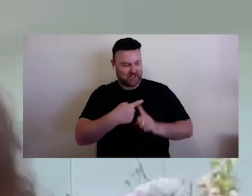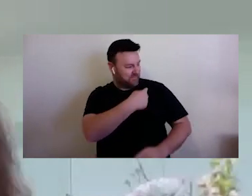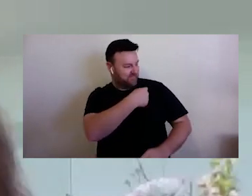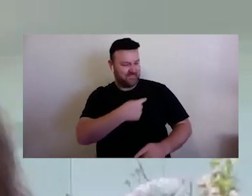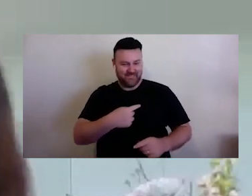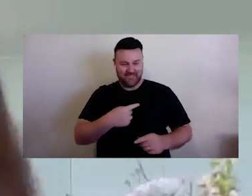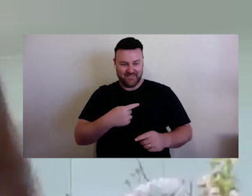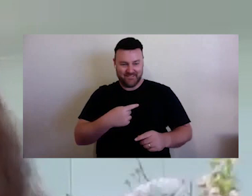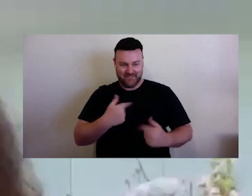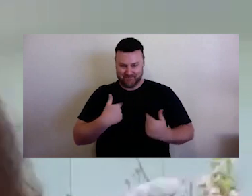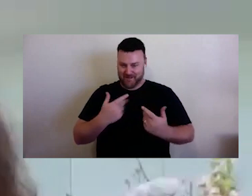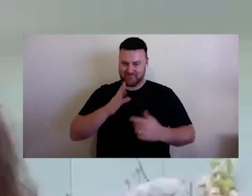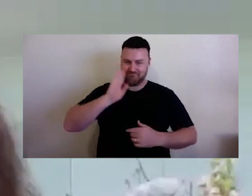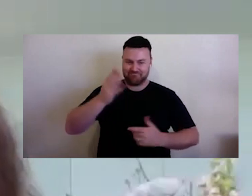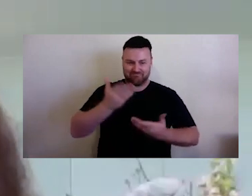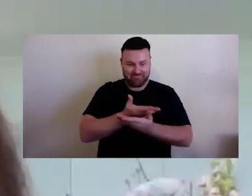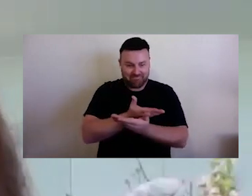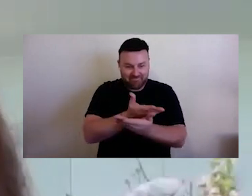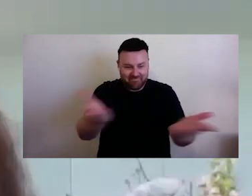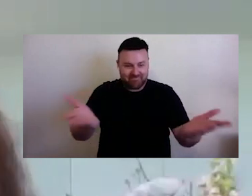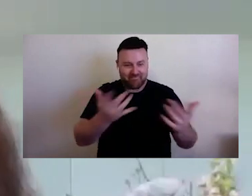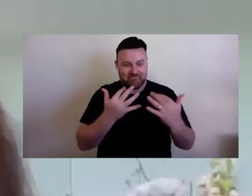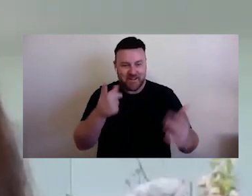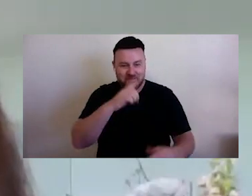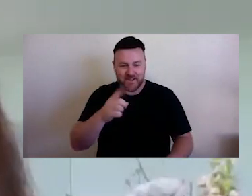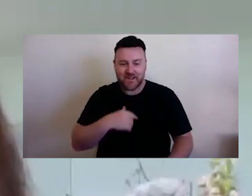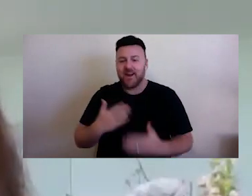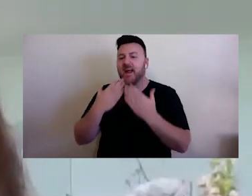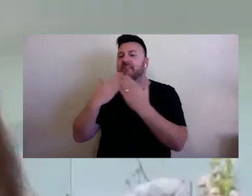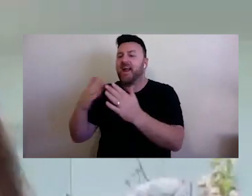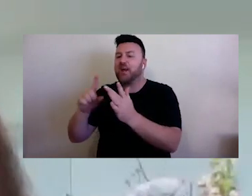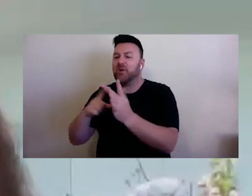a whole lot of you. Thank you very much, Ian, for your worm welcome.